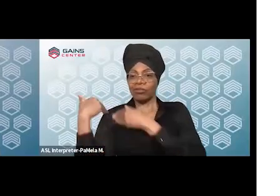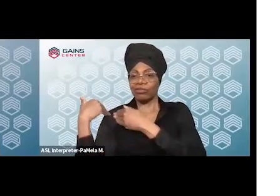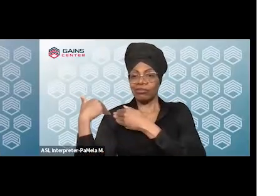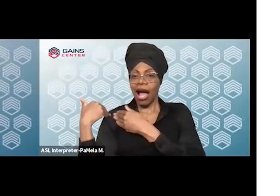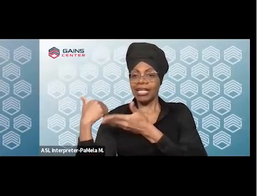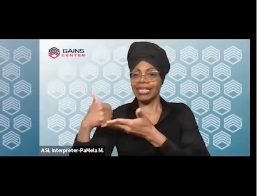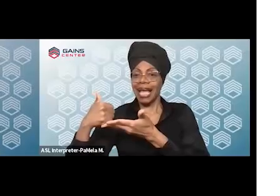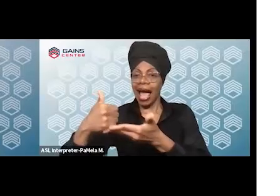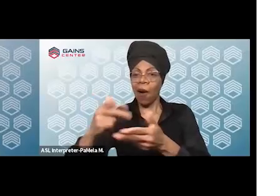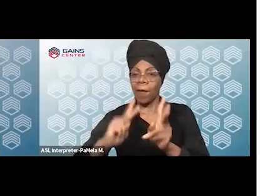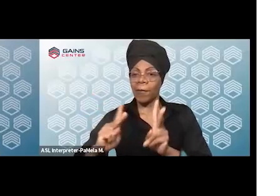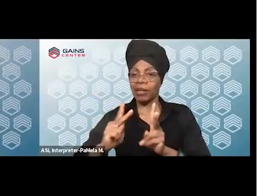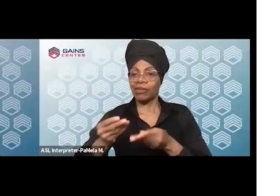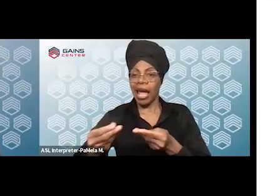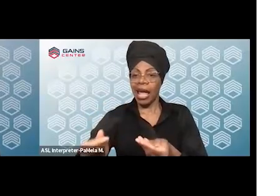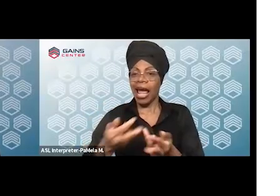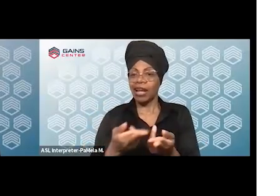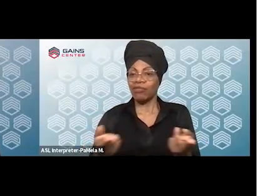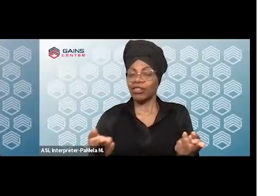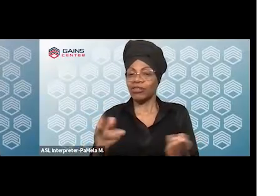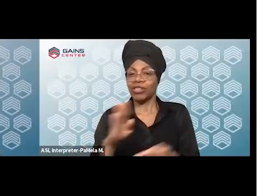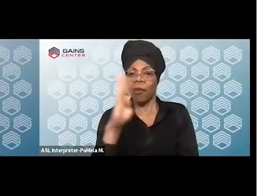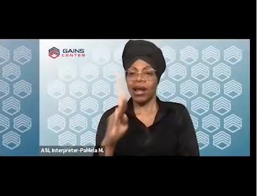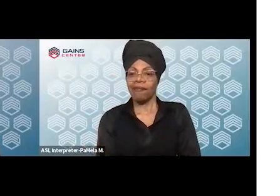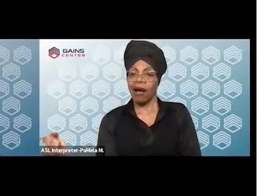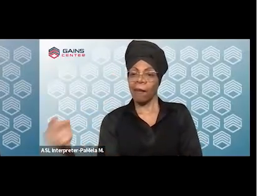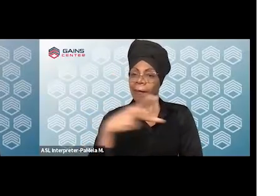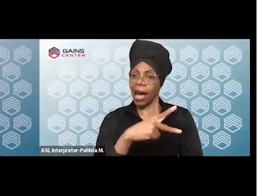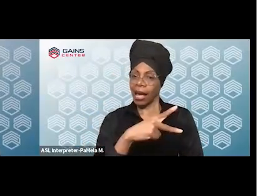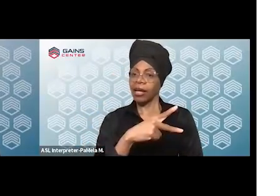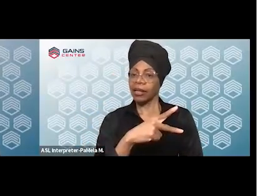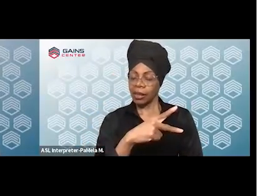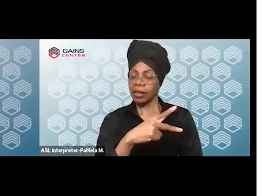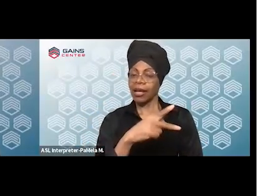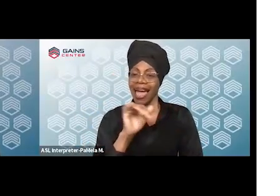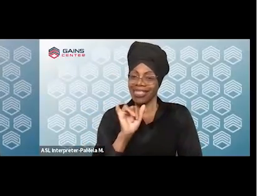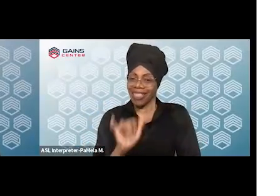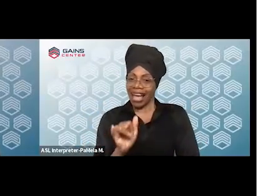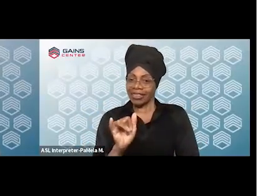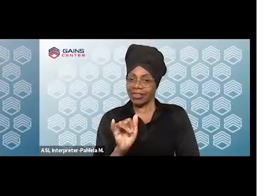and to resource them so that they never come back. That's what we're about.